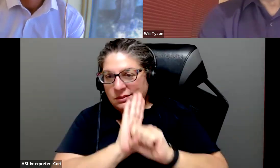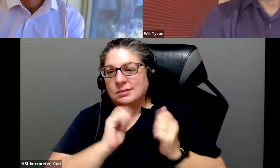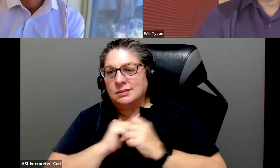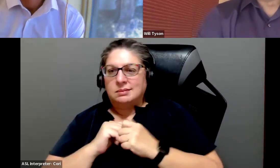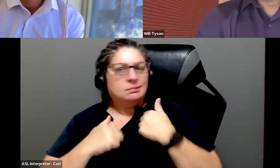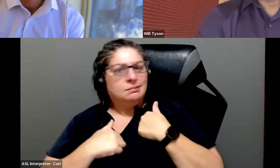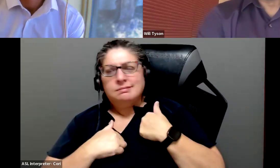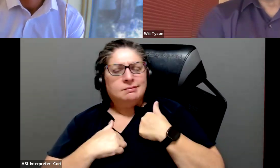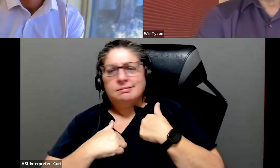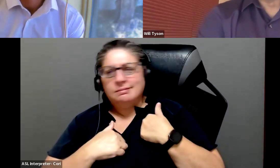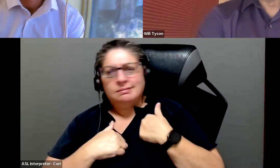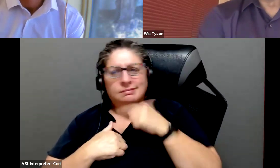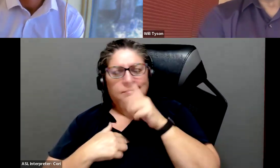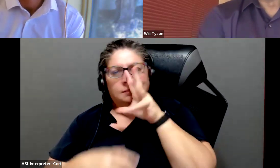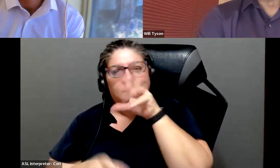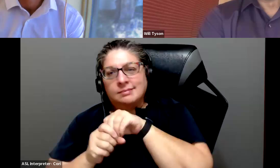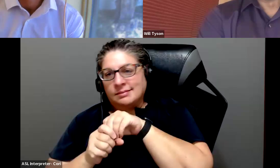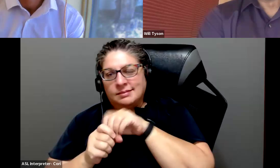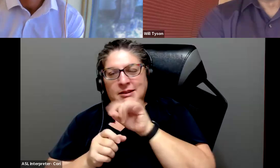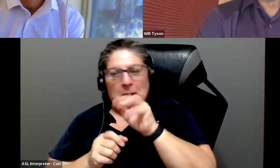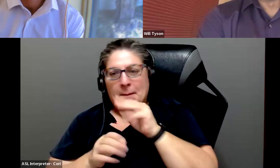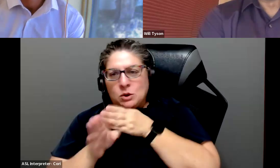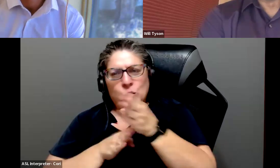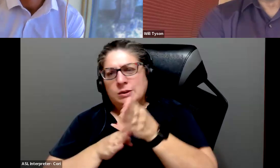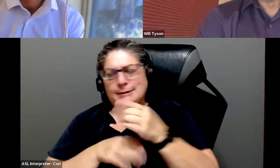I did not go into STEM as a career, but I brought that